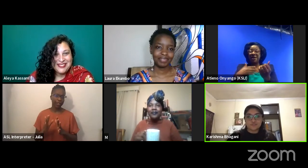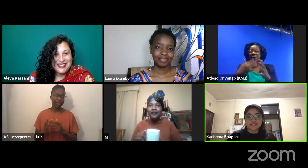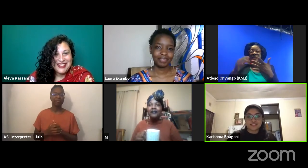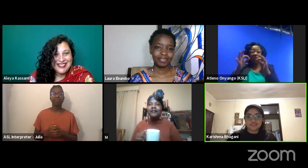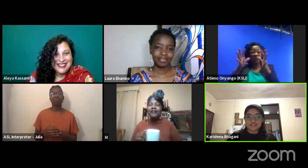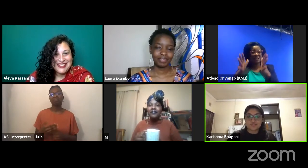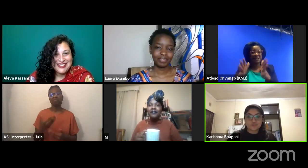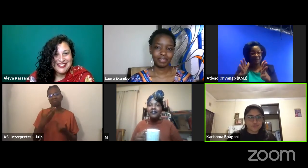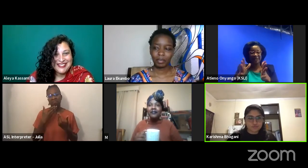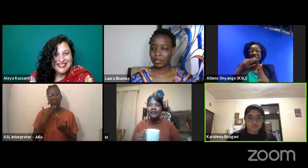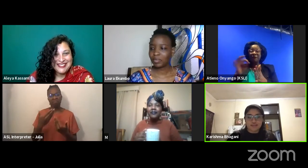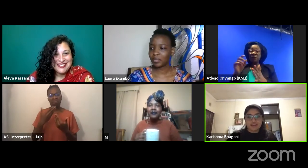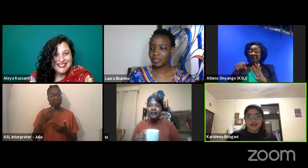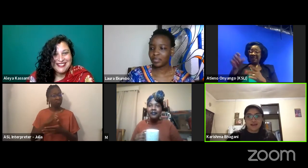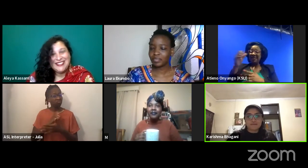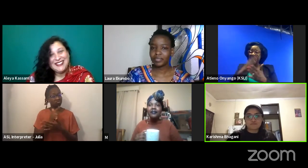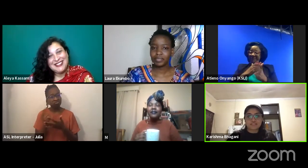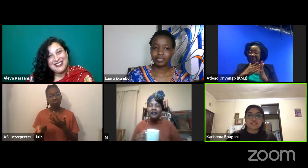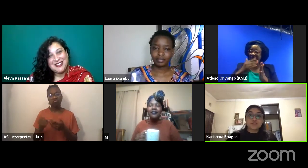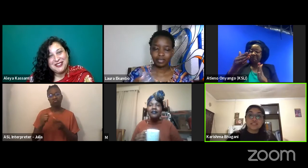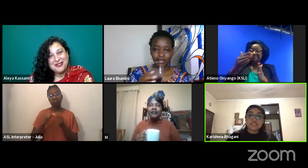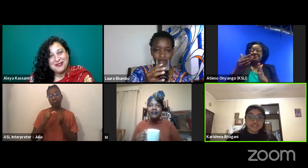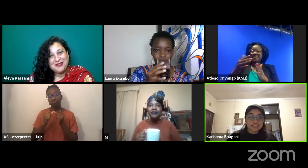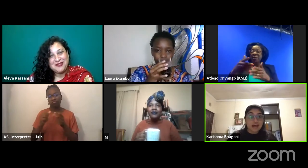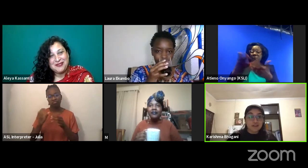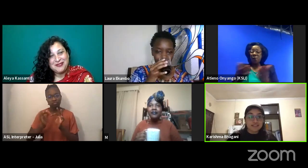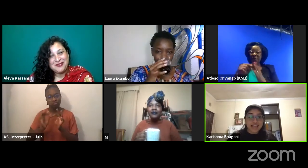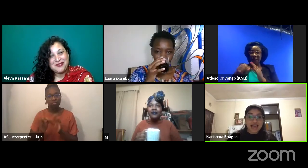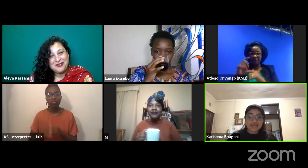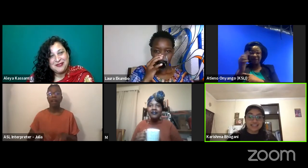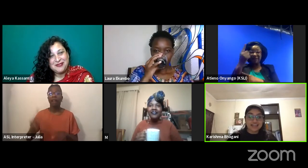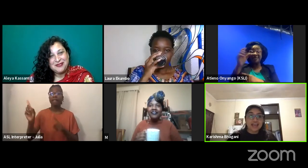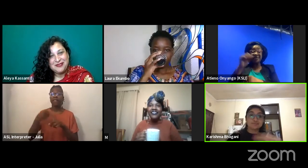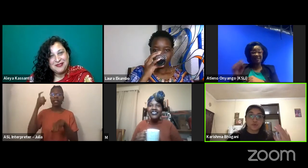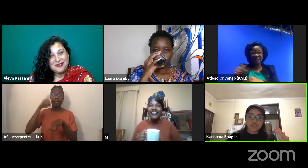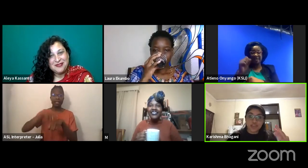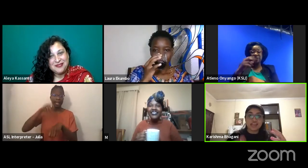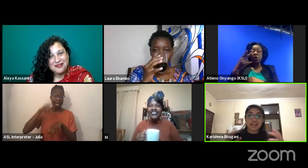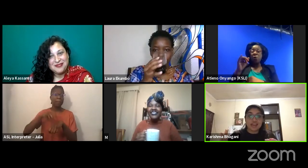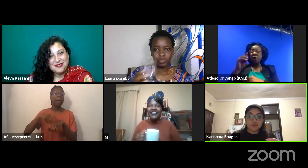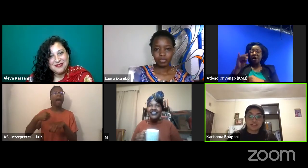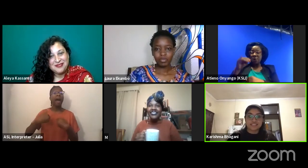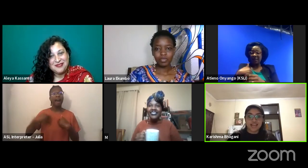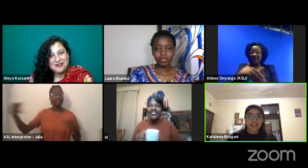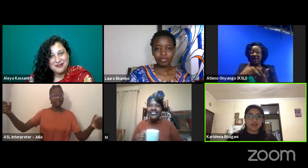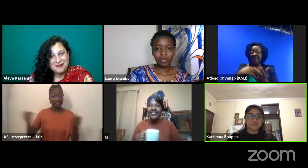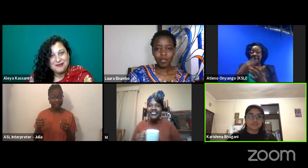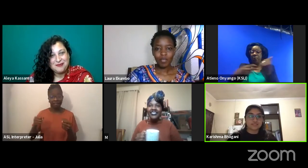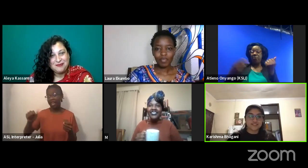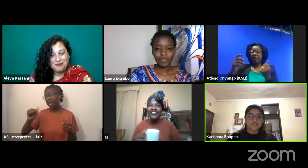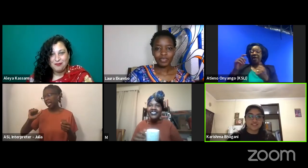for this series through and through. This is the first series that HowlRound has had that has both Kenyan and American sign language interpretation.